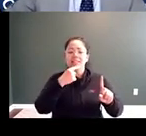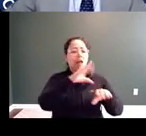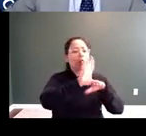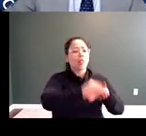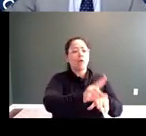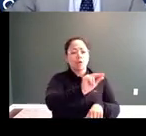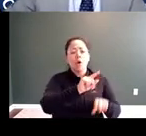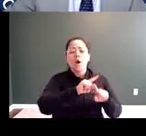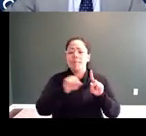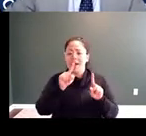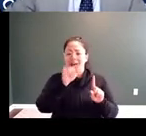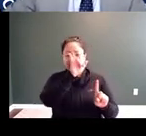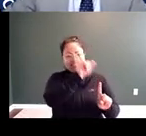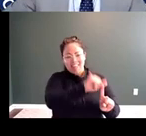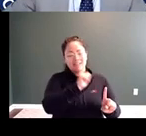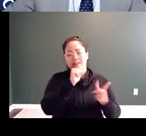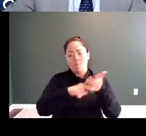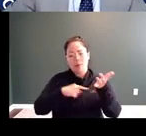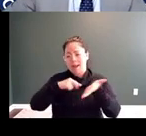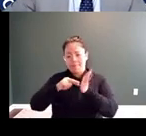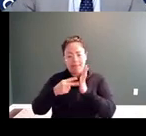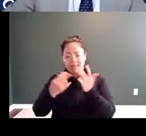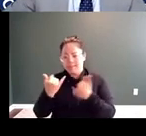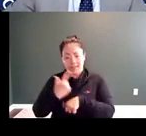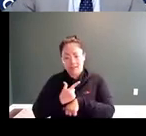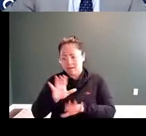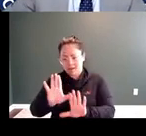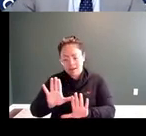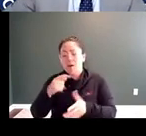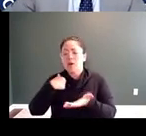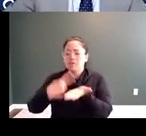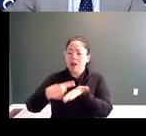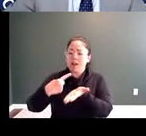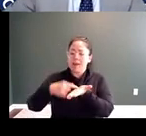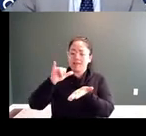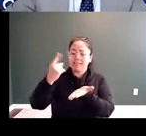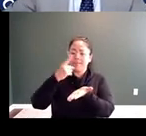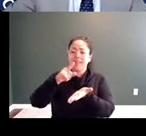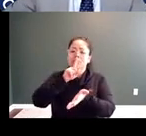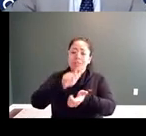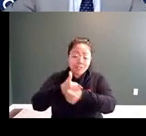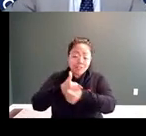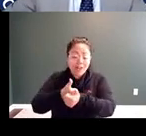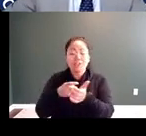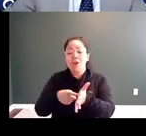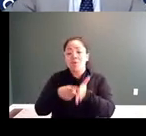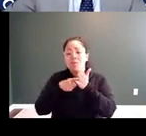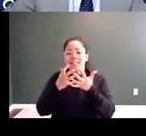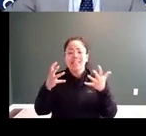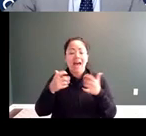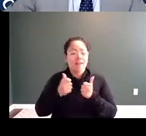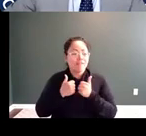but that's also not what we're talking about here today. We're talking about something that's really challenging that requires a lot of vulnerability, a lot of candor,